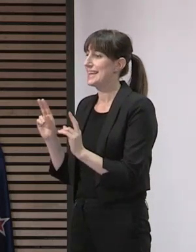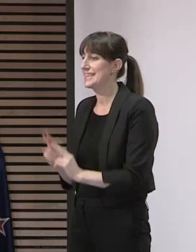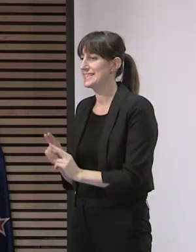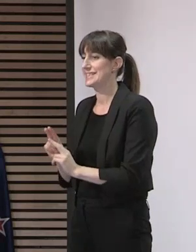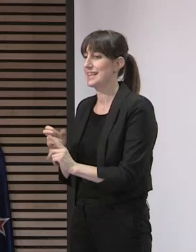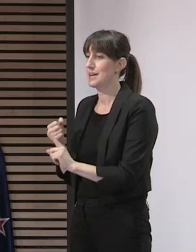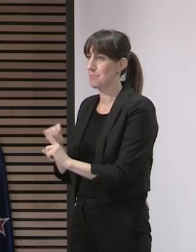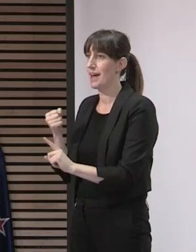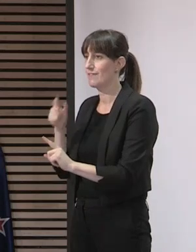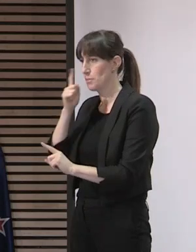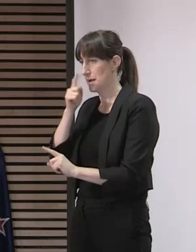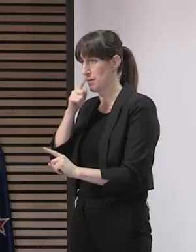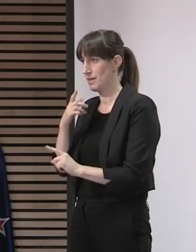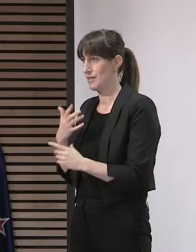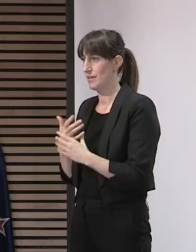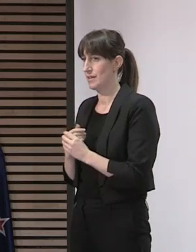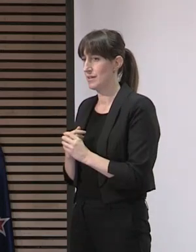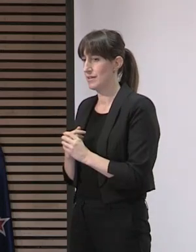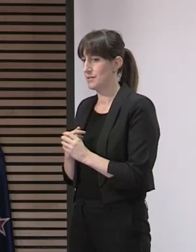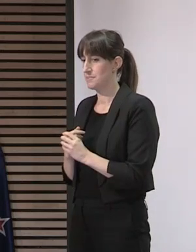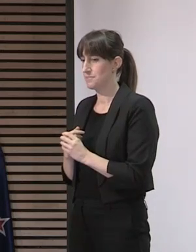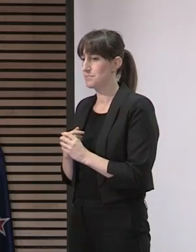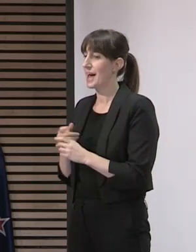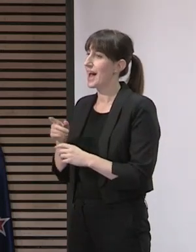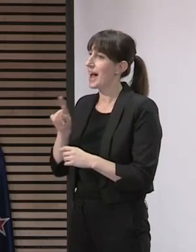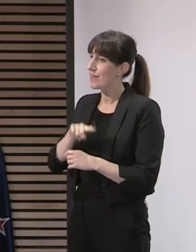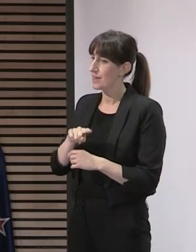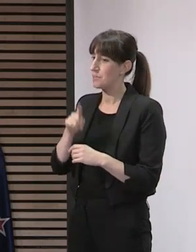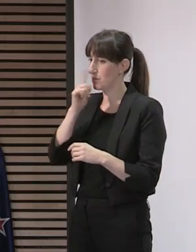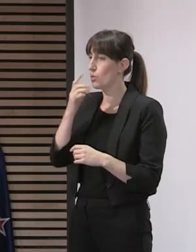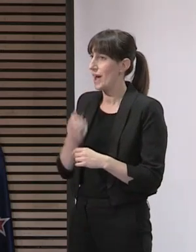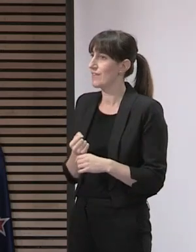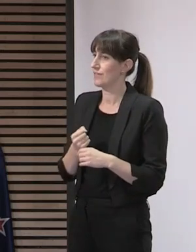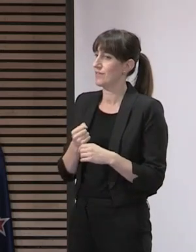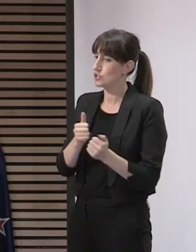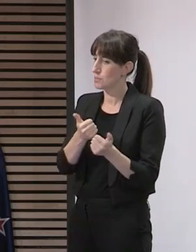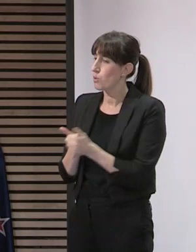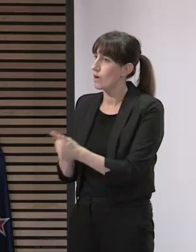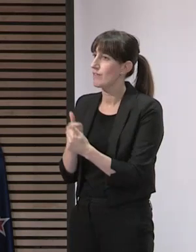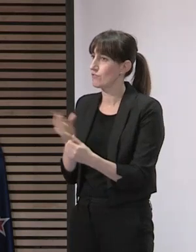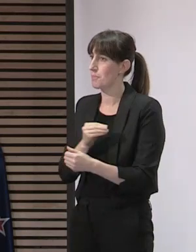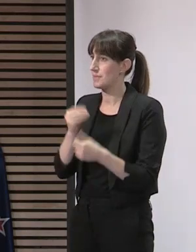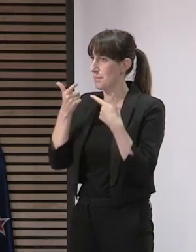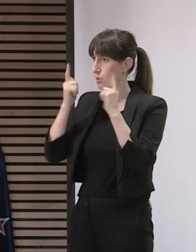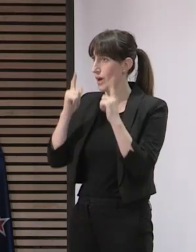for people who are in that situation, but also doing it in such a way that acknowledges that some will have a cushioning that they've